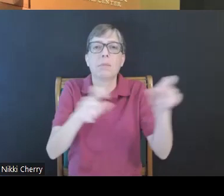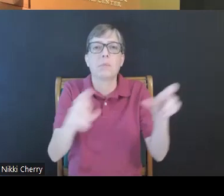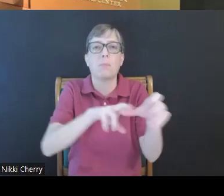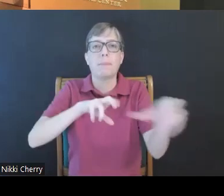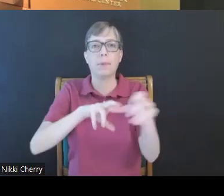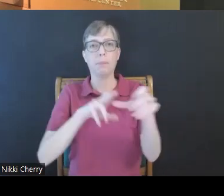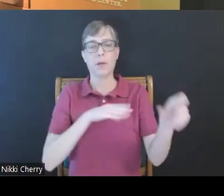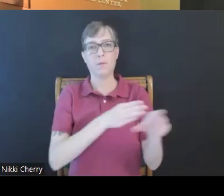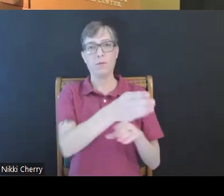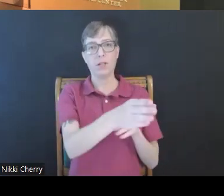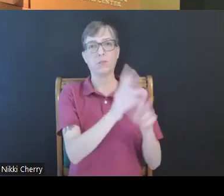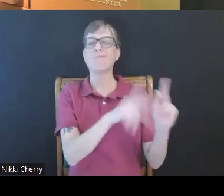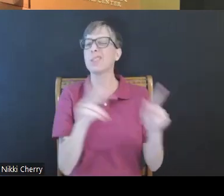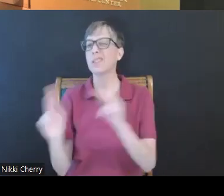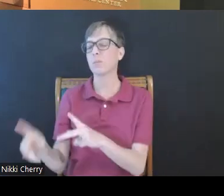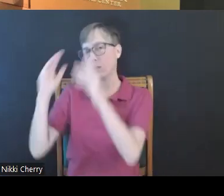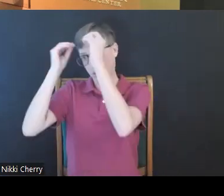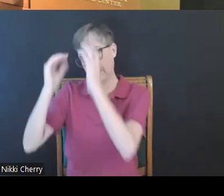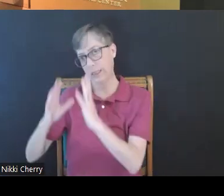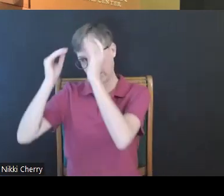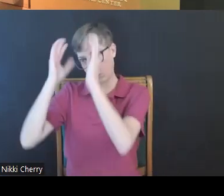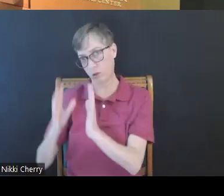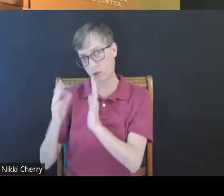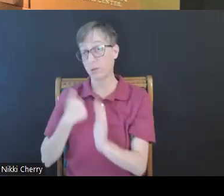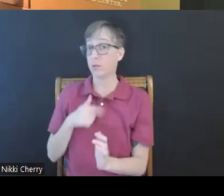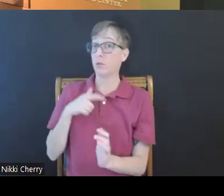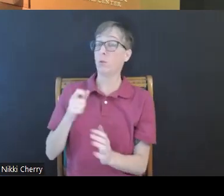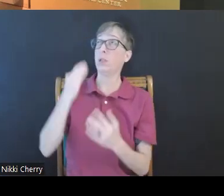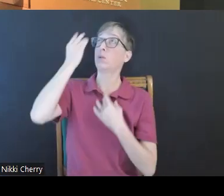like we need to also think about what is it that we can do to help retain people in this field the